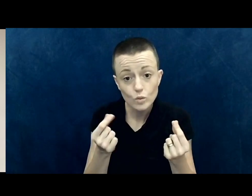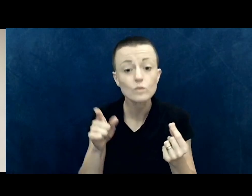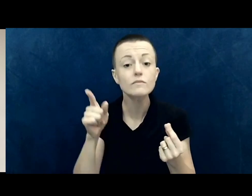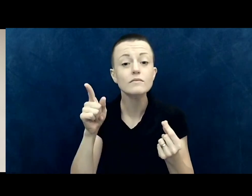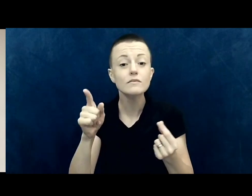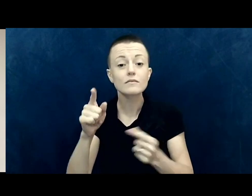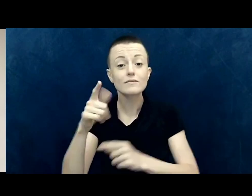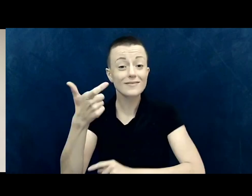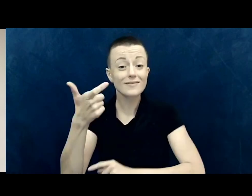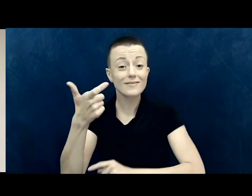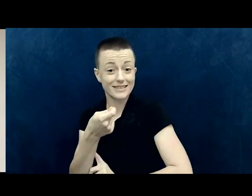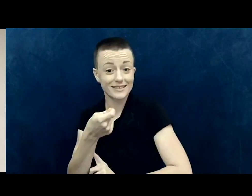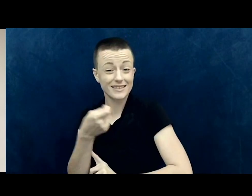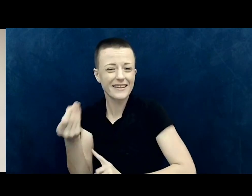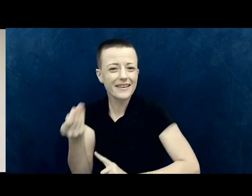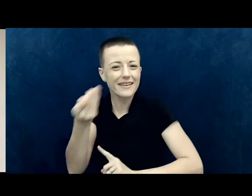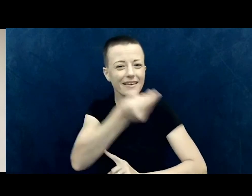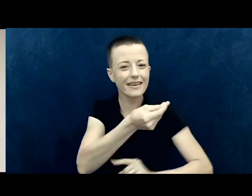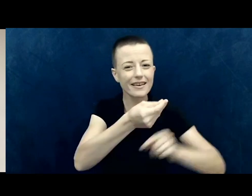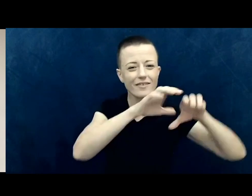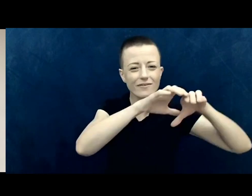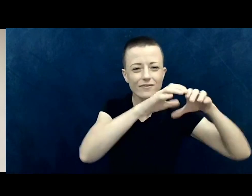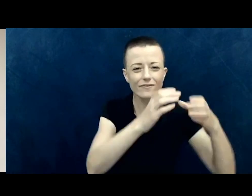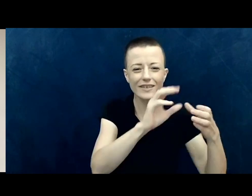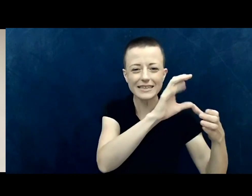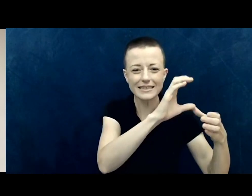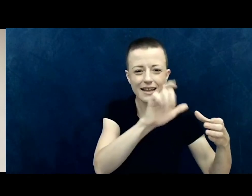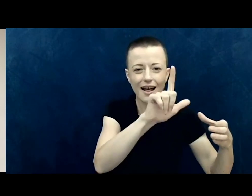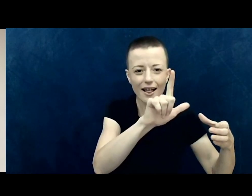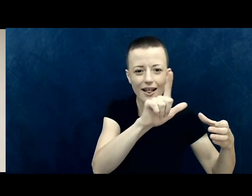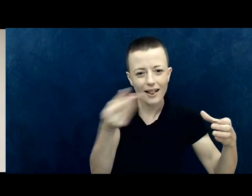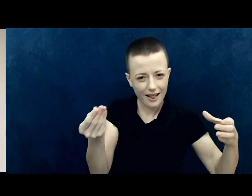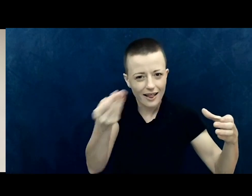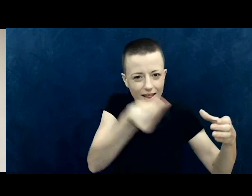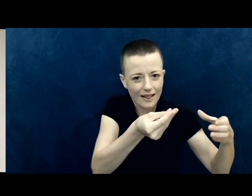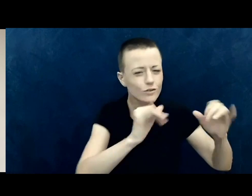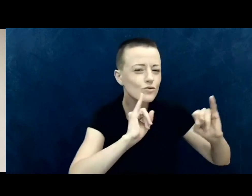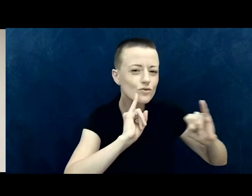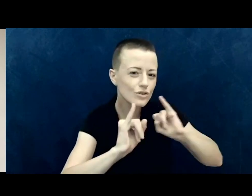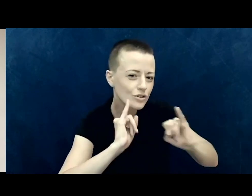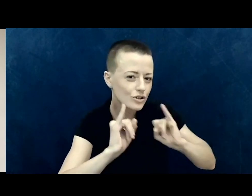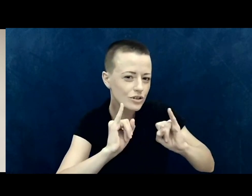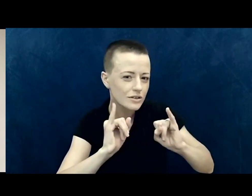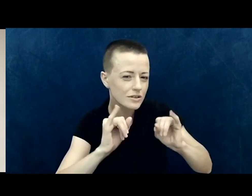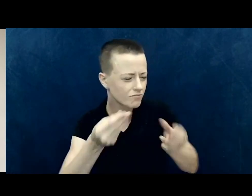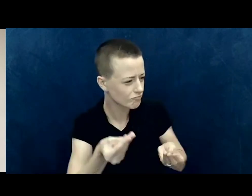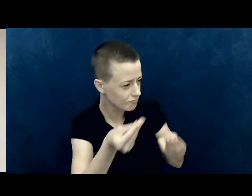that are on the outside of the coronavirus. The vaccines train our immune system